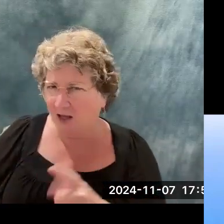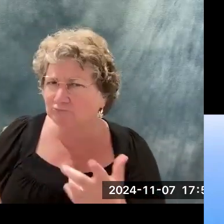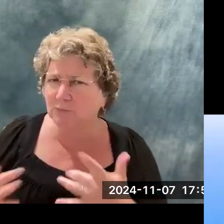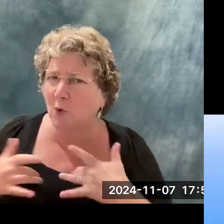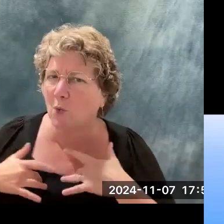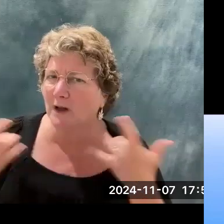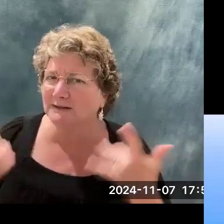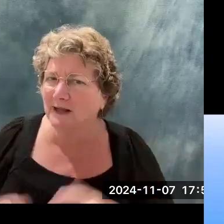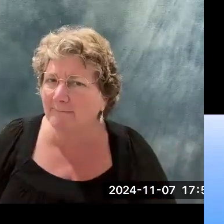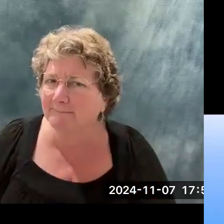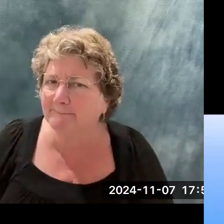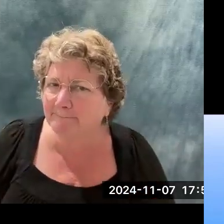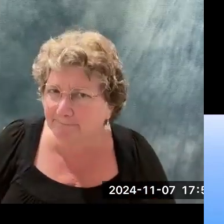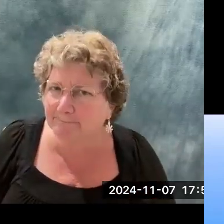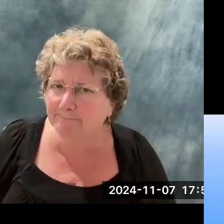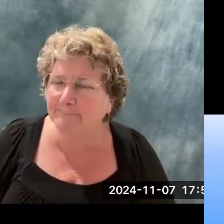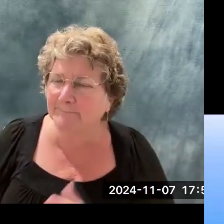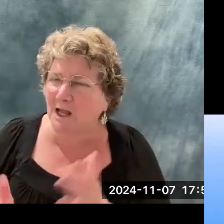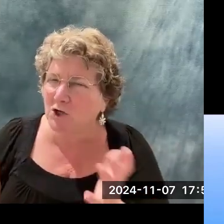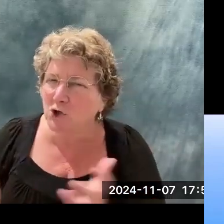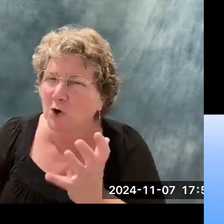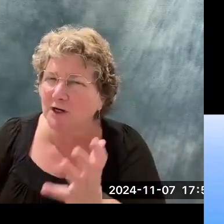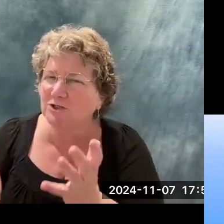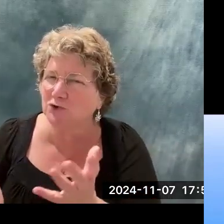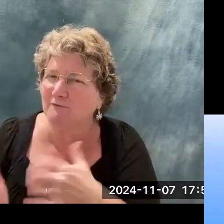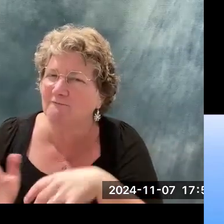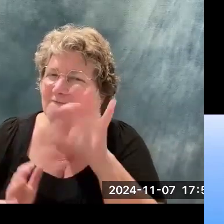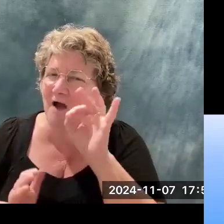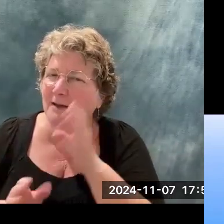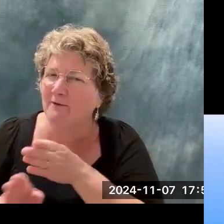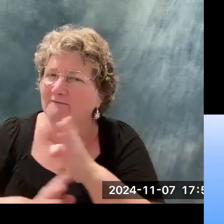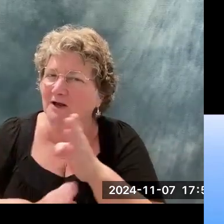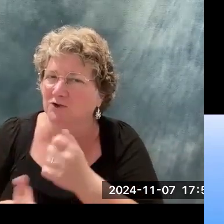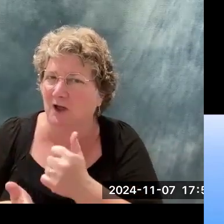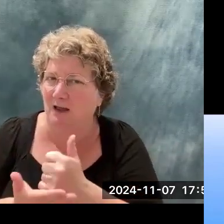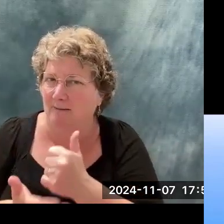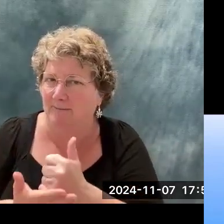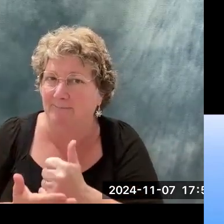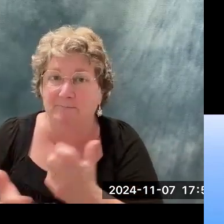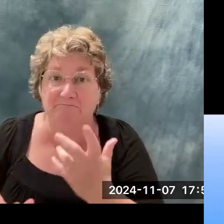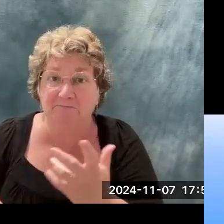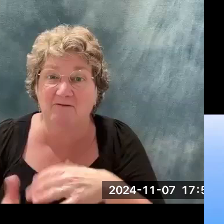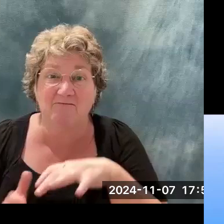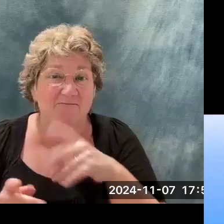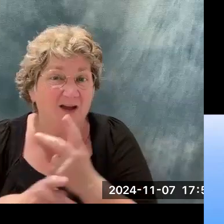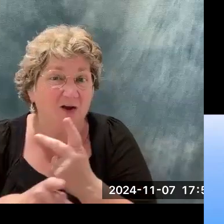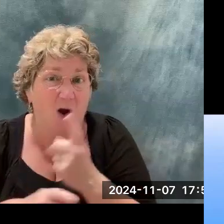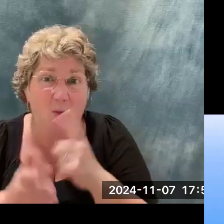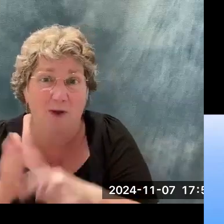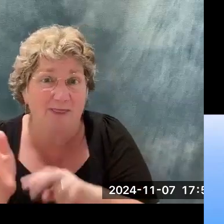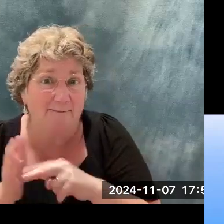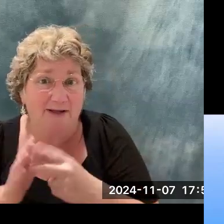professional help and what might be helpful for them. And depending on the situation, there's